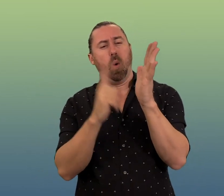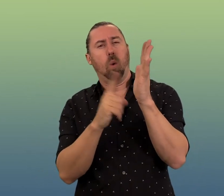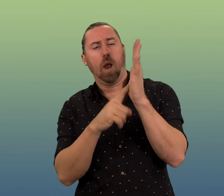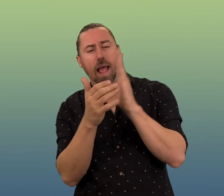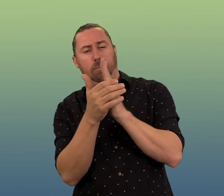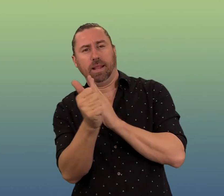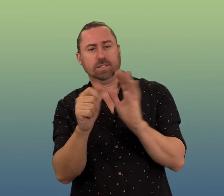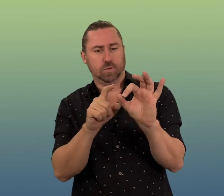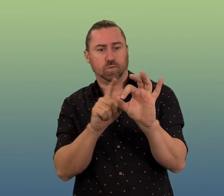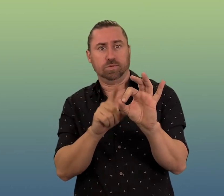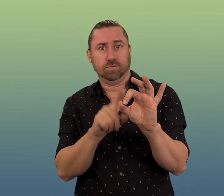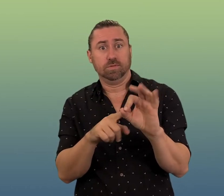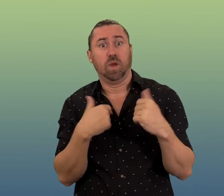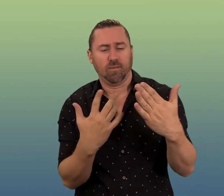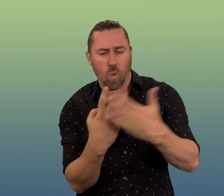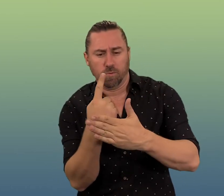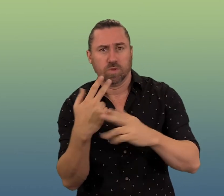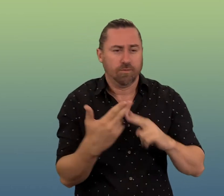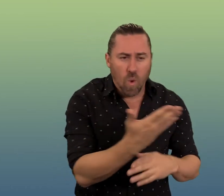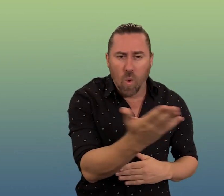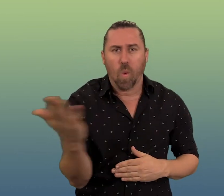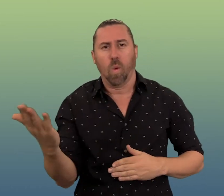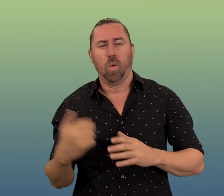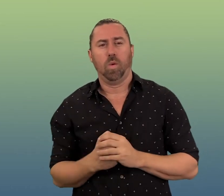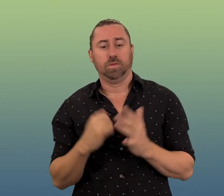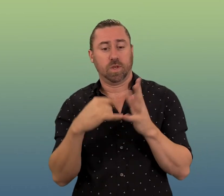All Abilities, Queensland, Opportunities for all,